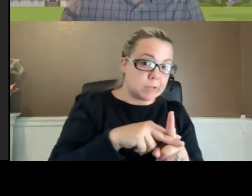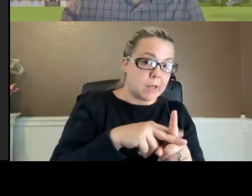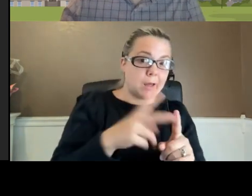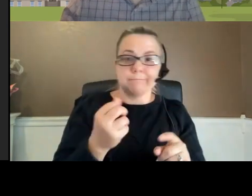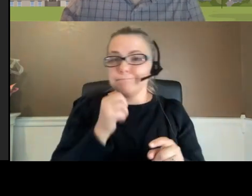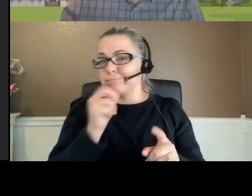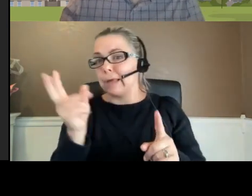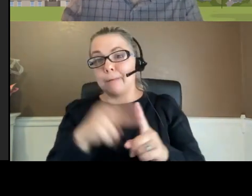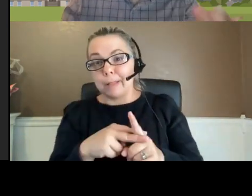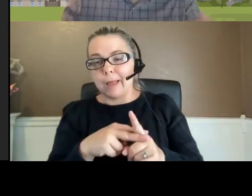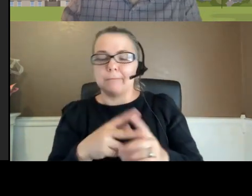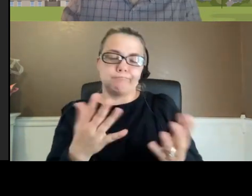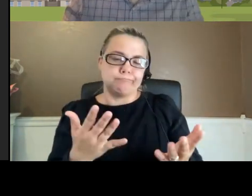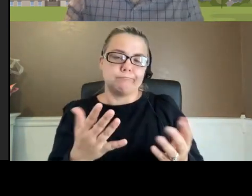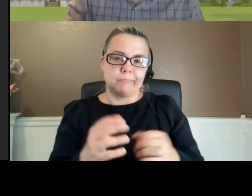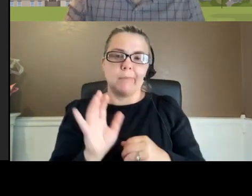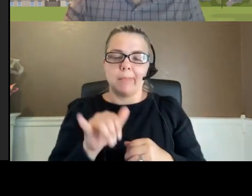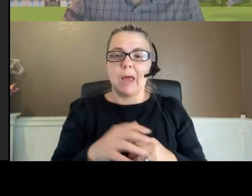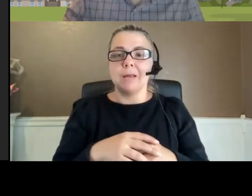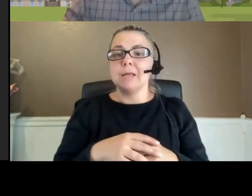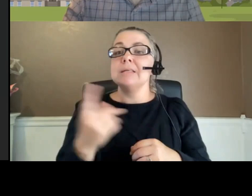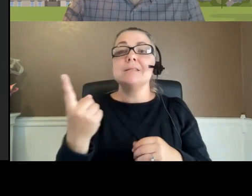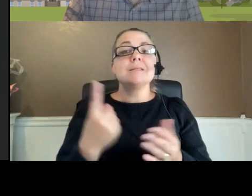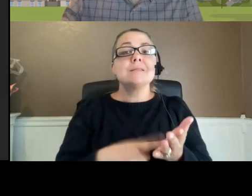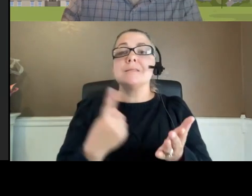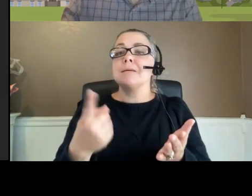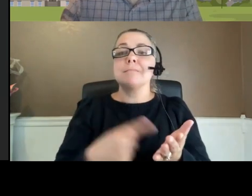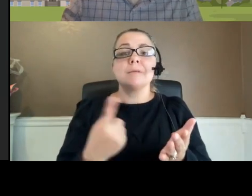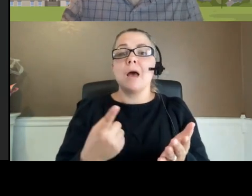particular image. So sometimes just a visual scan along with WAVE and then maybe DevTools